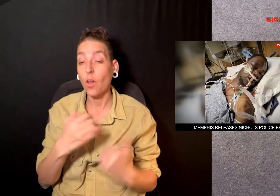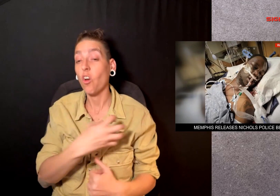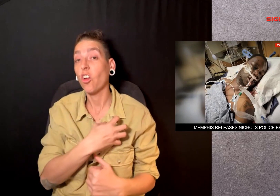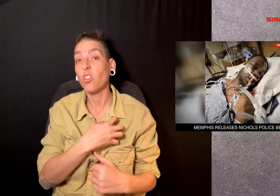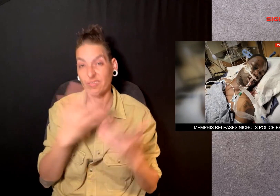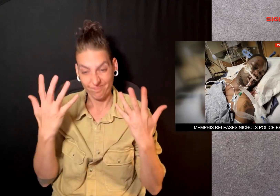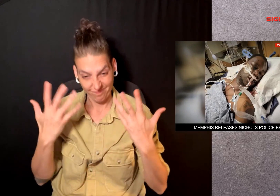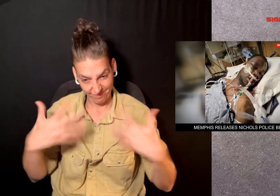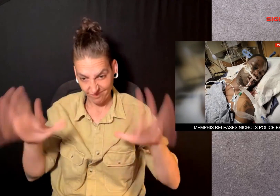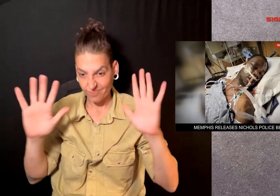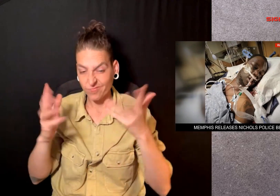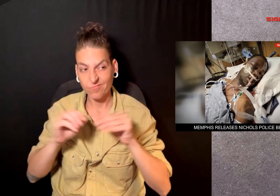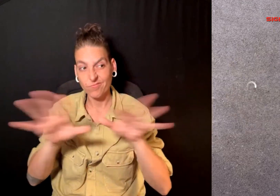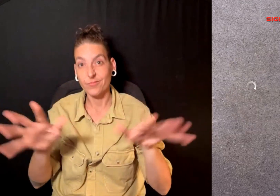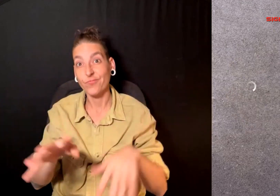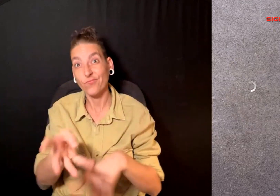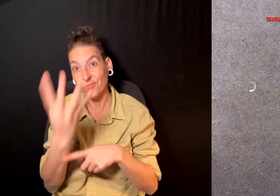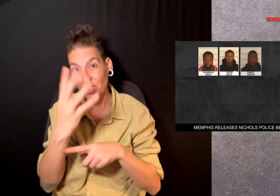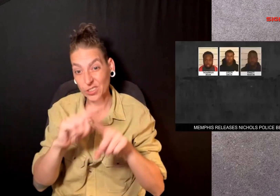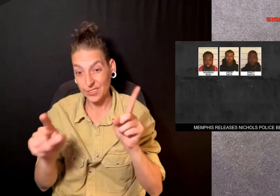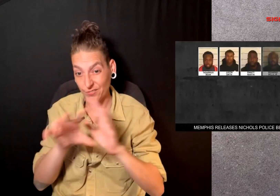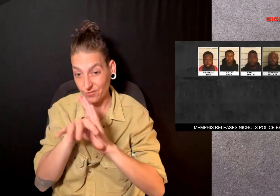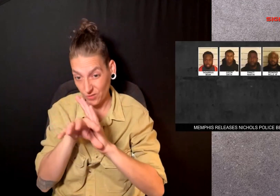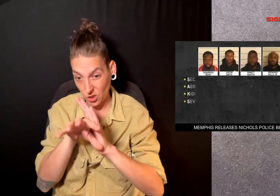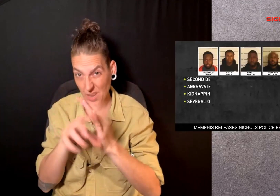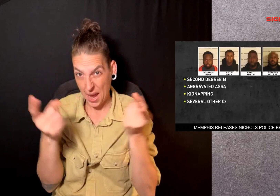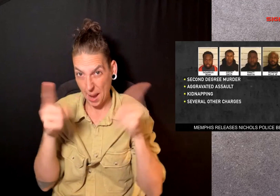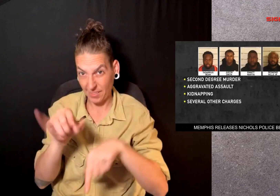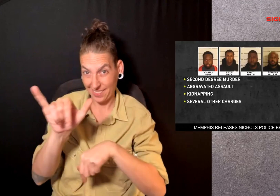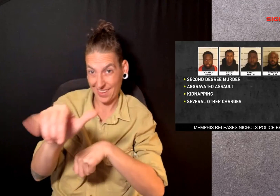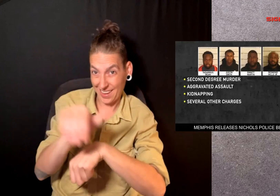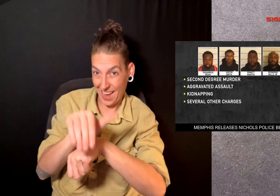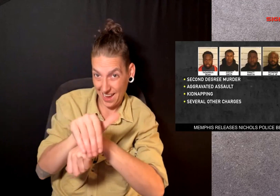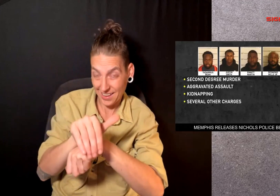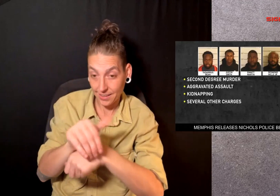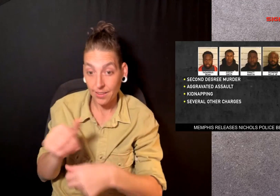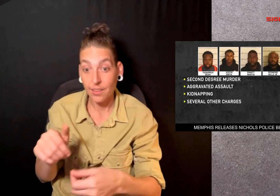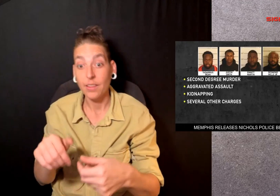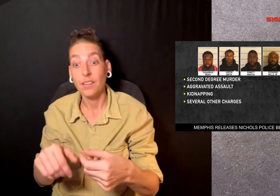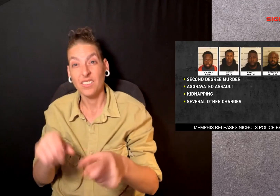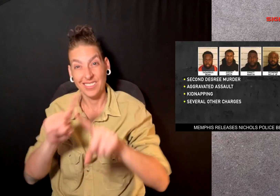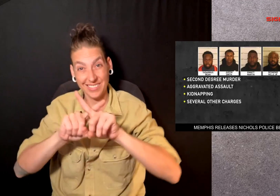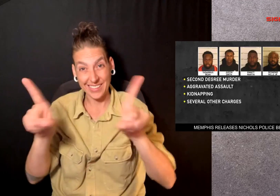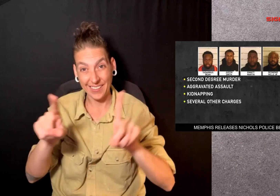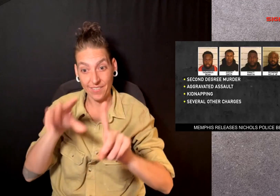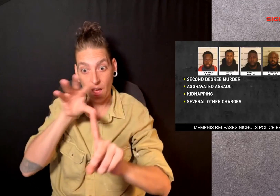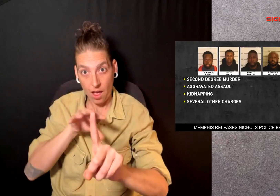now authorities have released four videos from that night each from a different angle